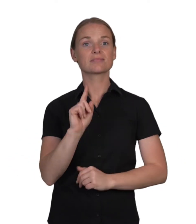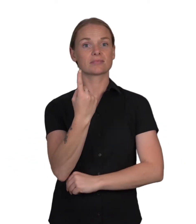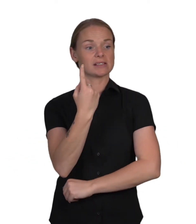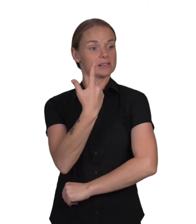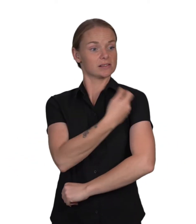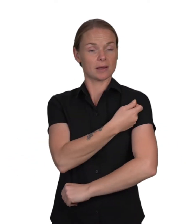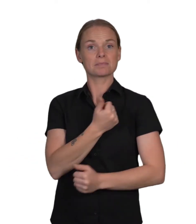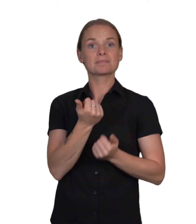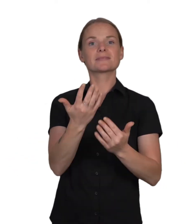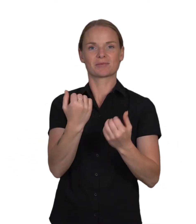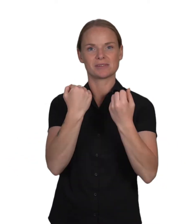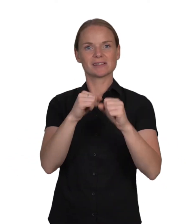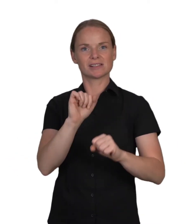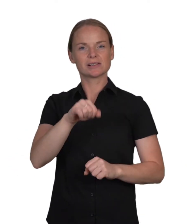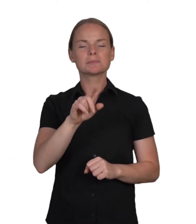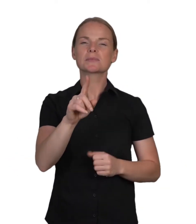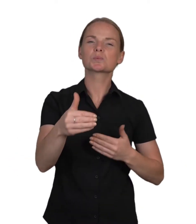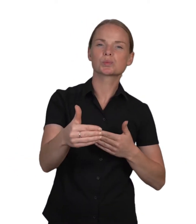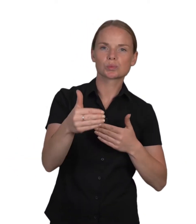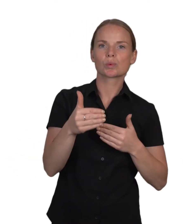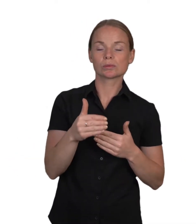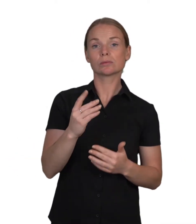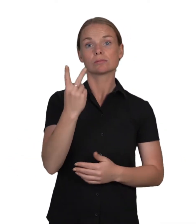While one dose may give some protection, it may only last for the short-term.